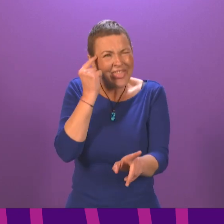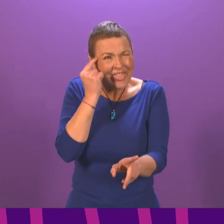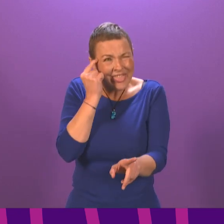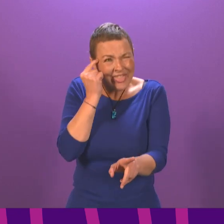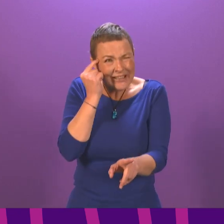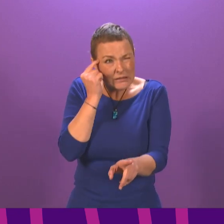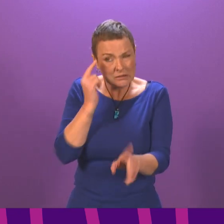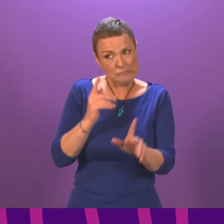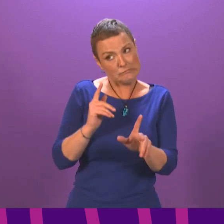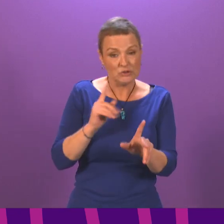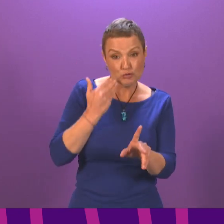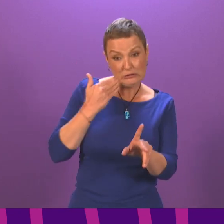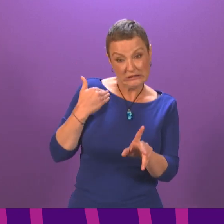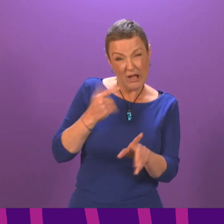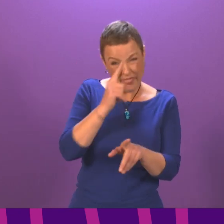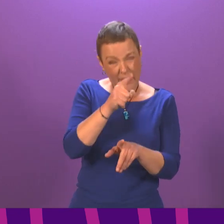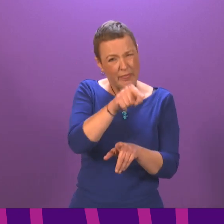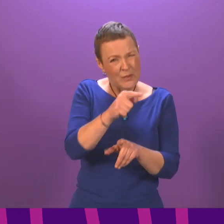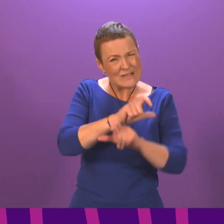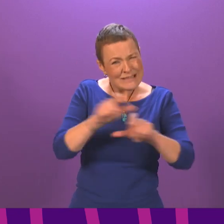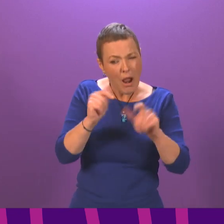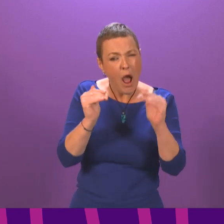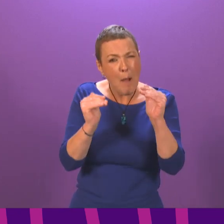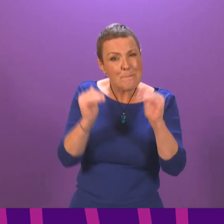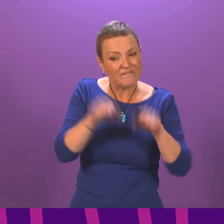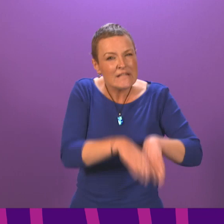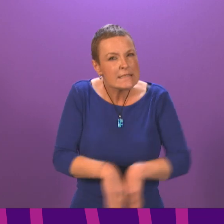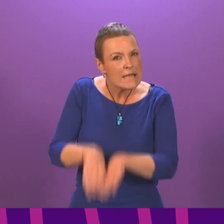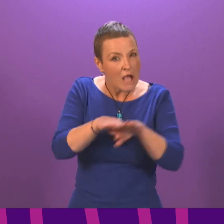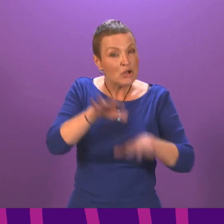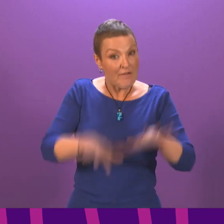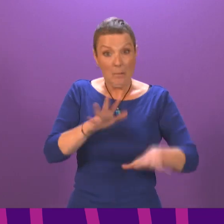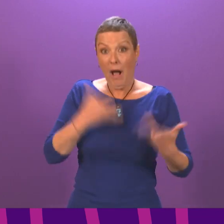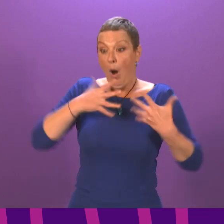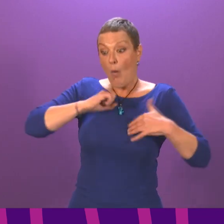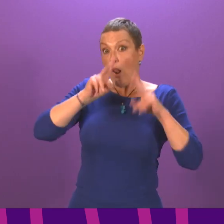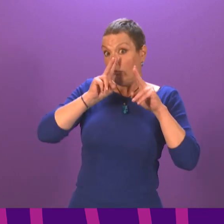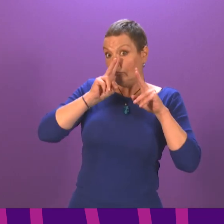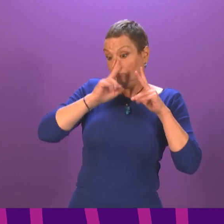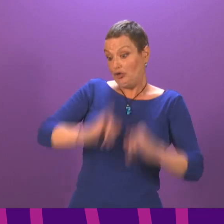recently, they were above the national average. We will look at the direction of travel as we make decisions about what level each area